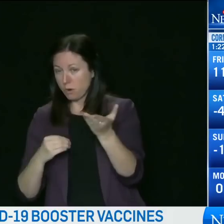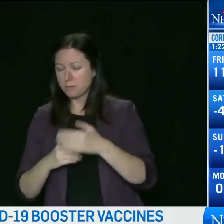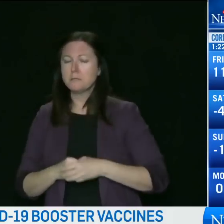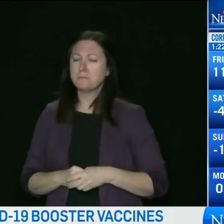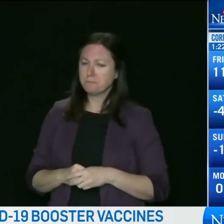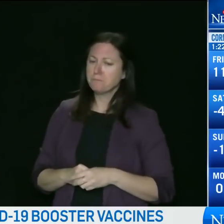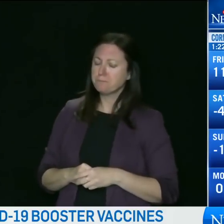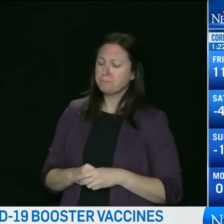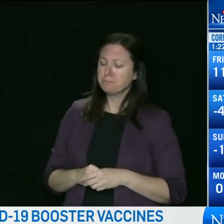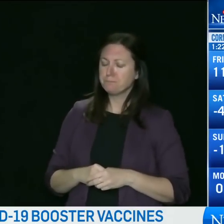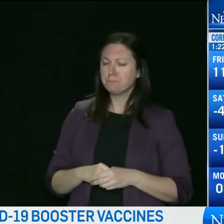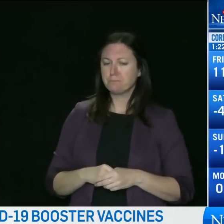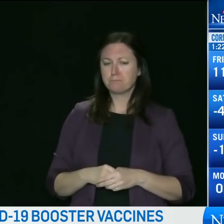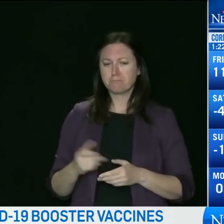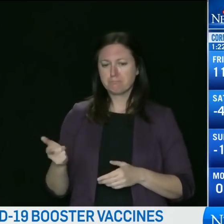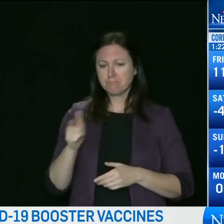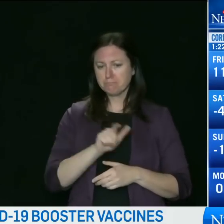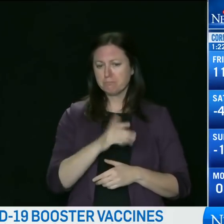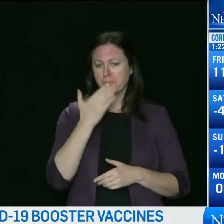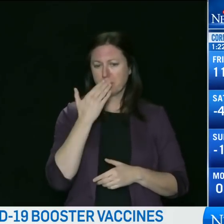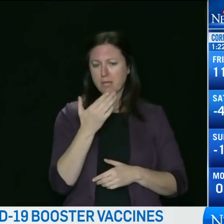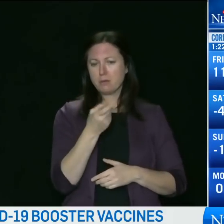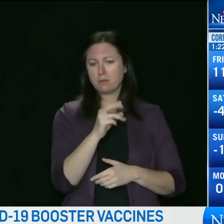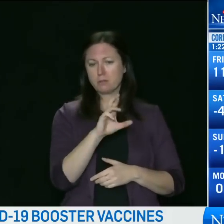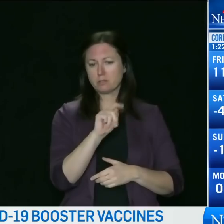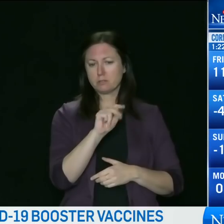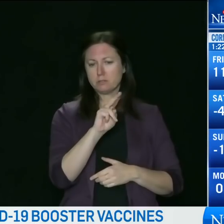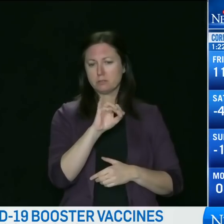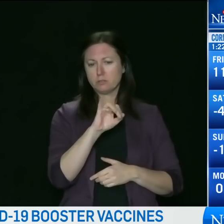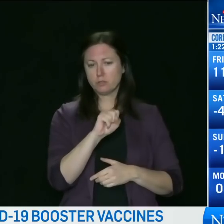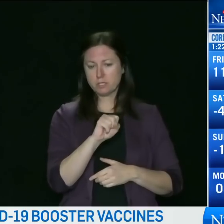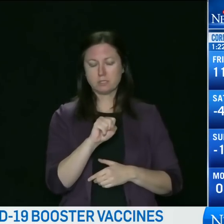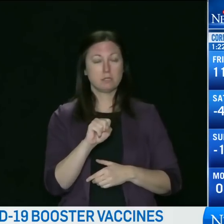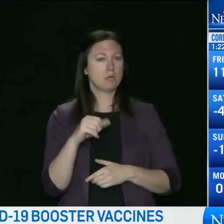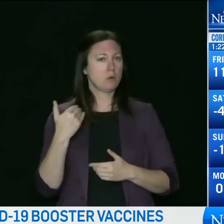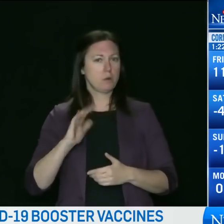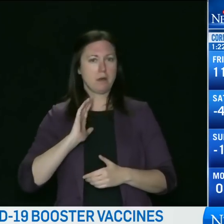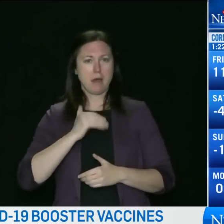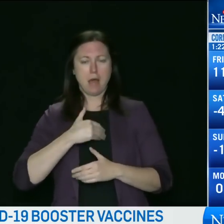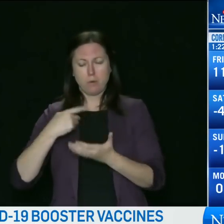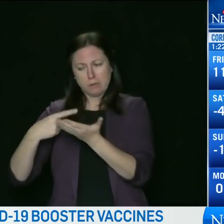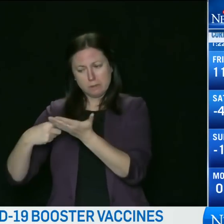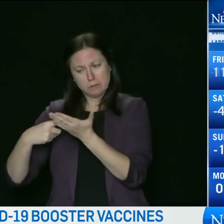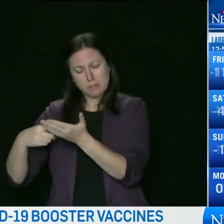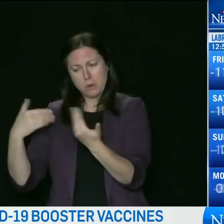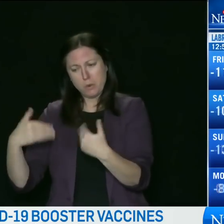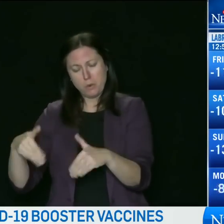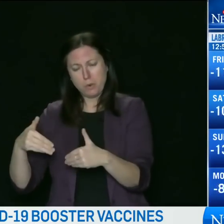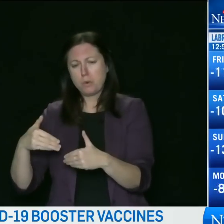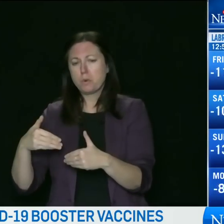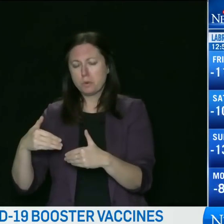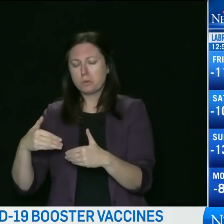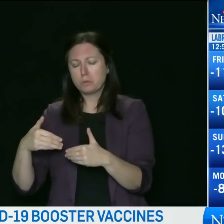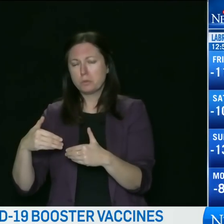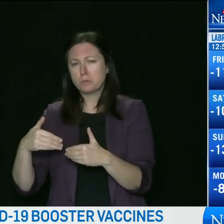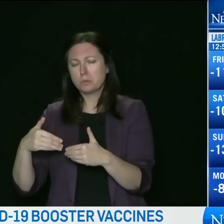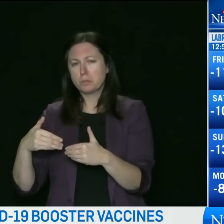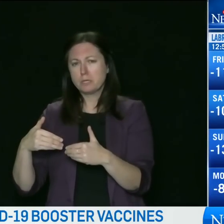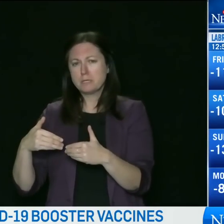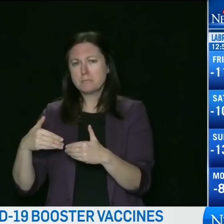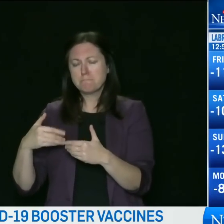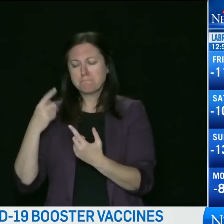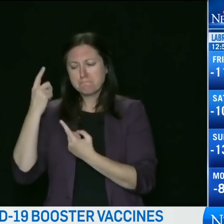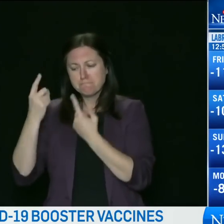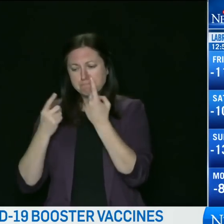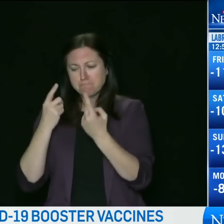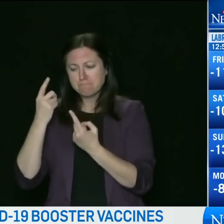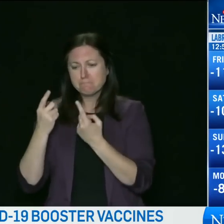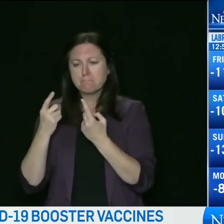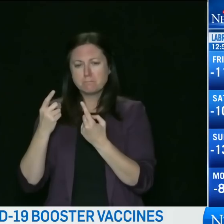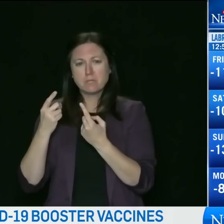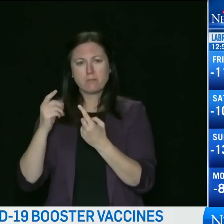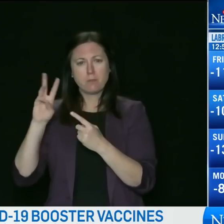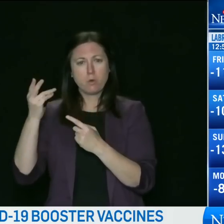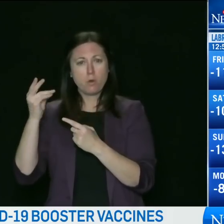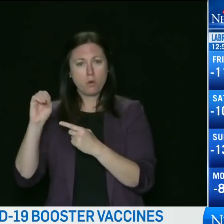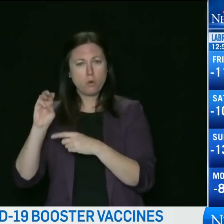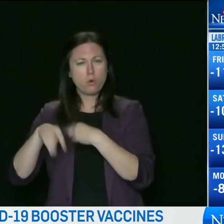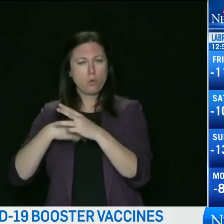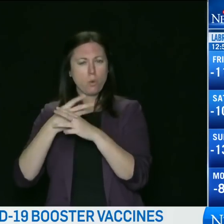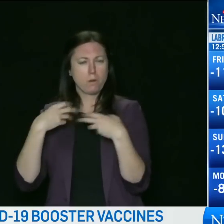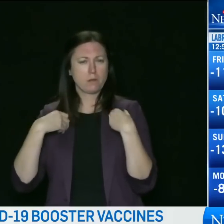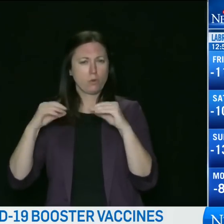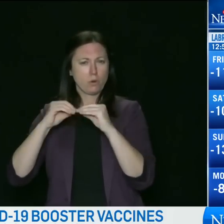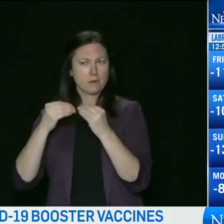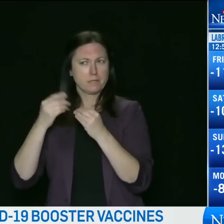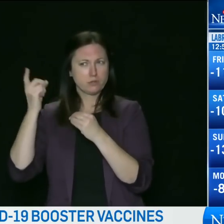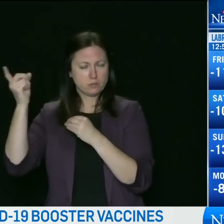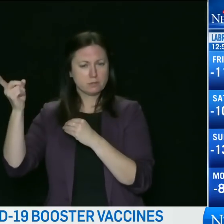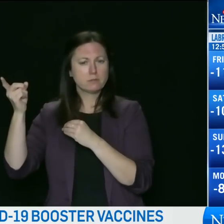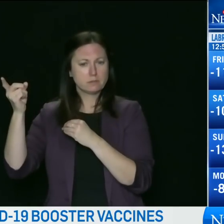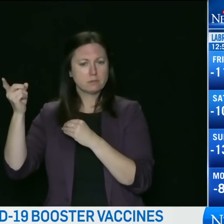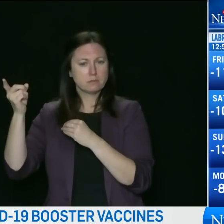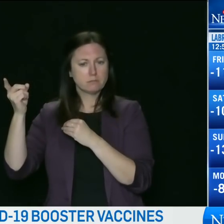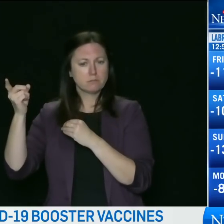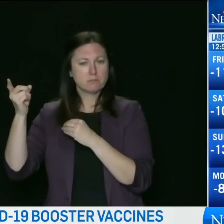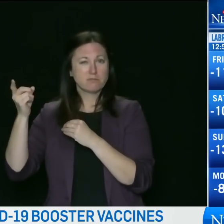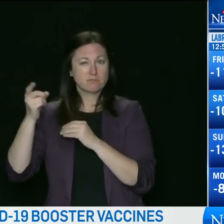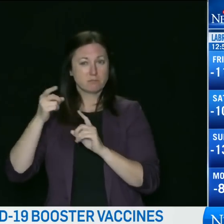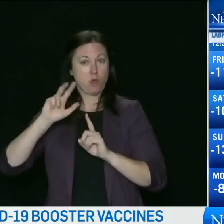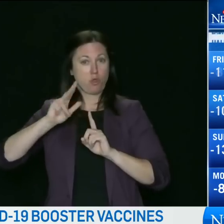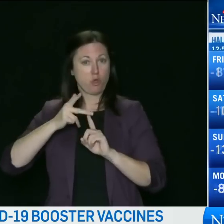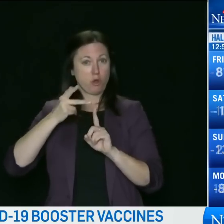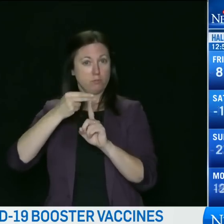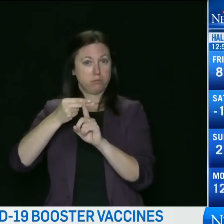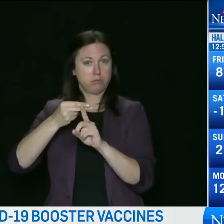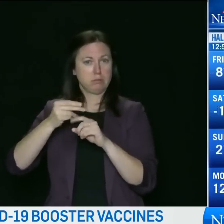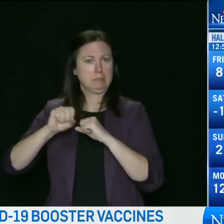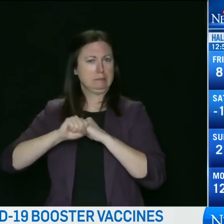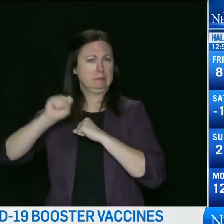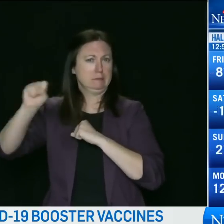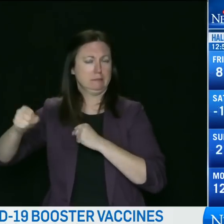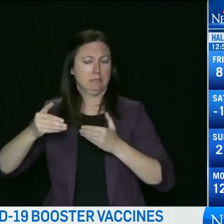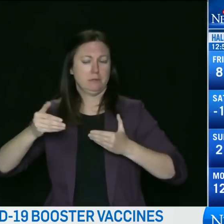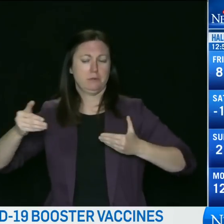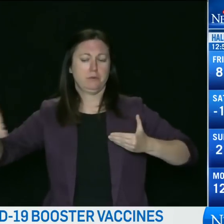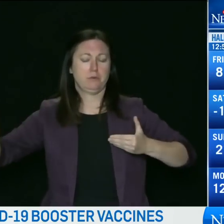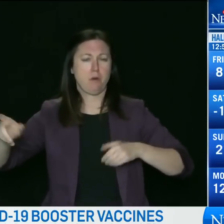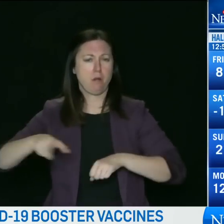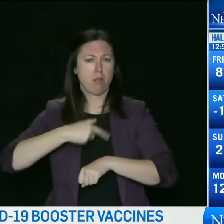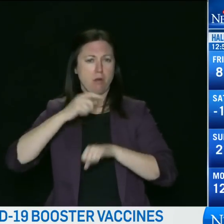PERSPECTIVE.